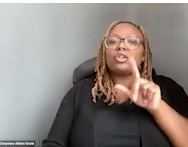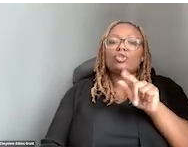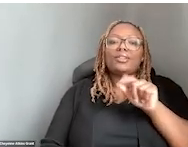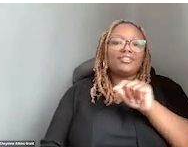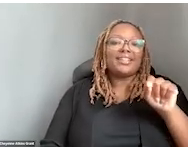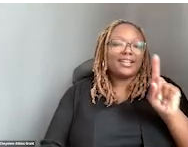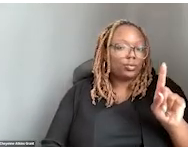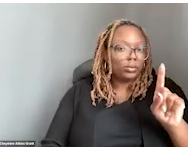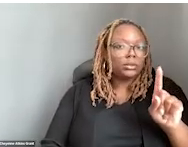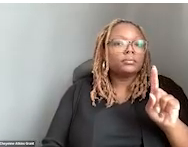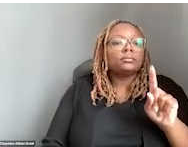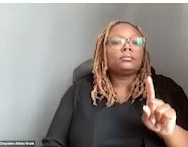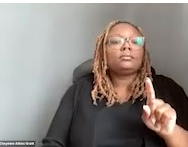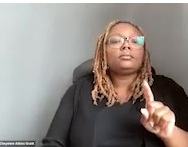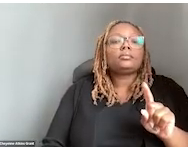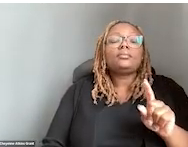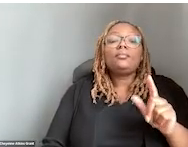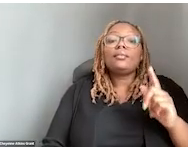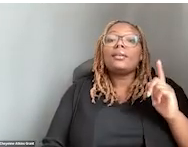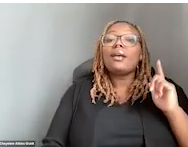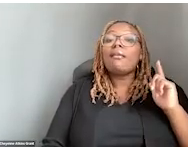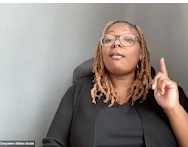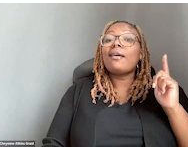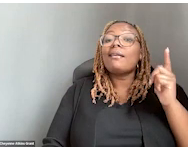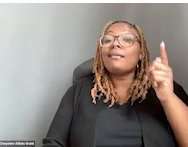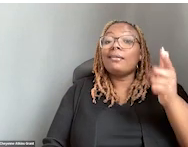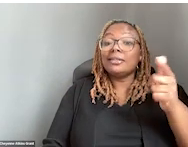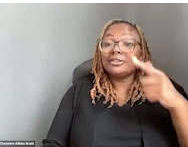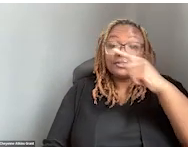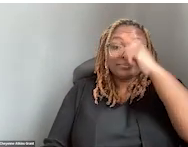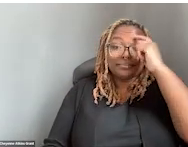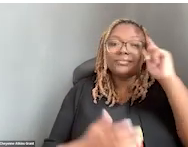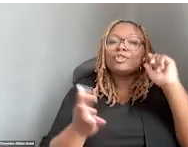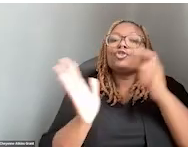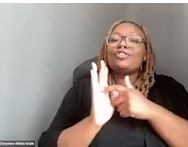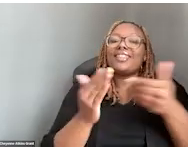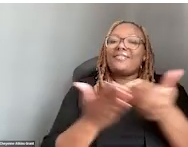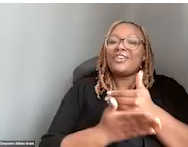But later this summer, you're going to notice that you have a nice new interface on top of it.